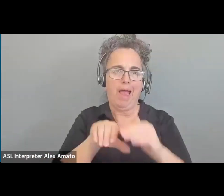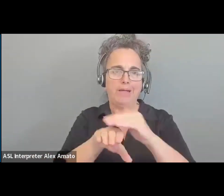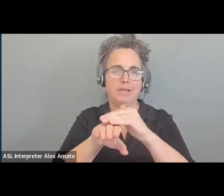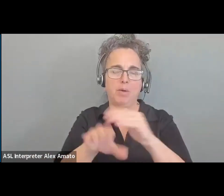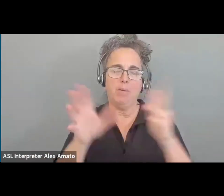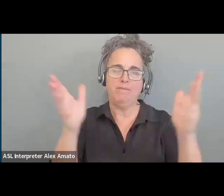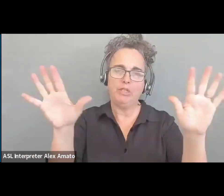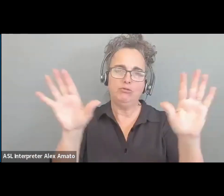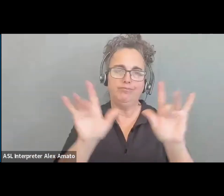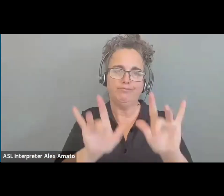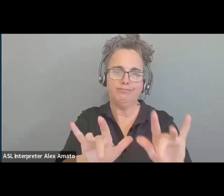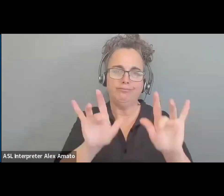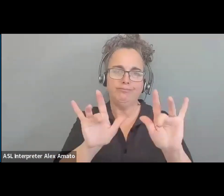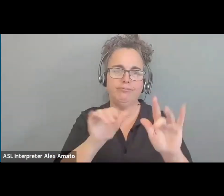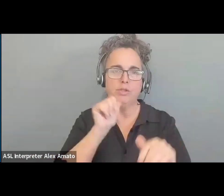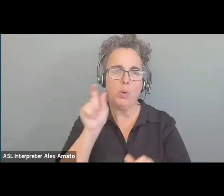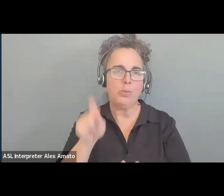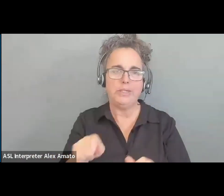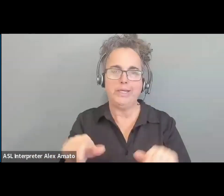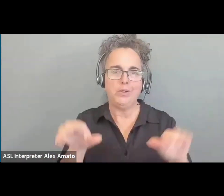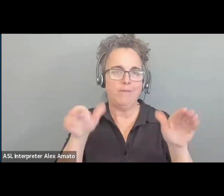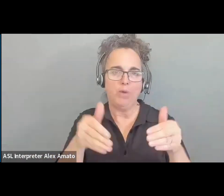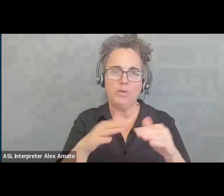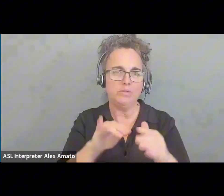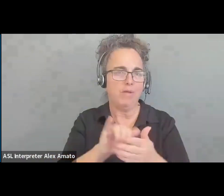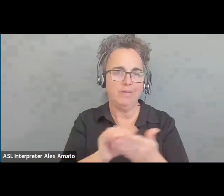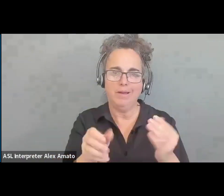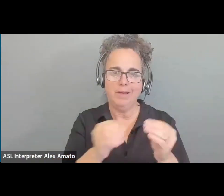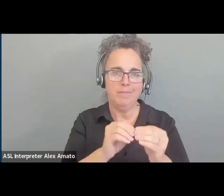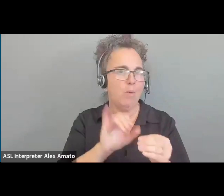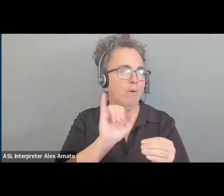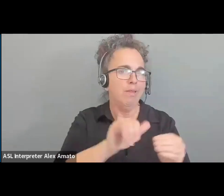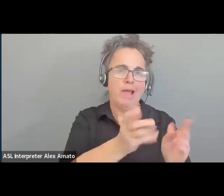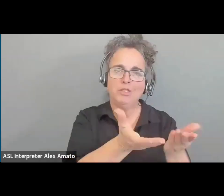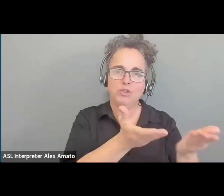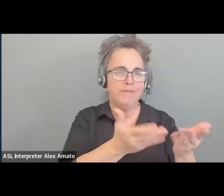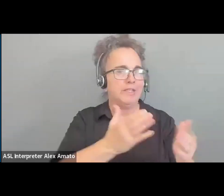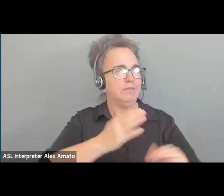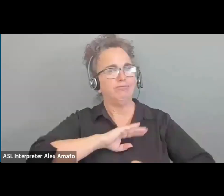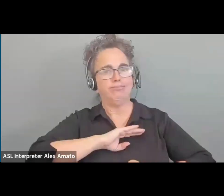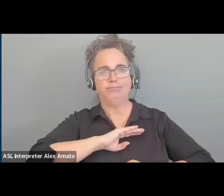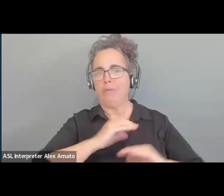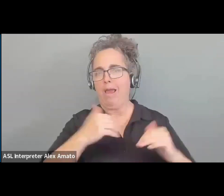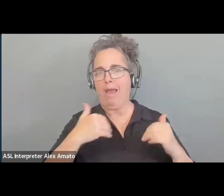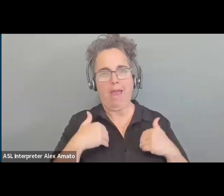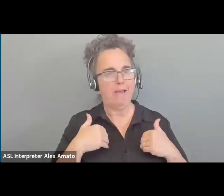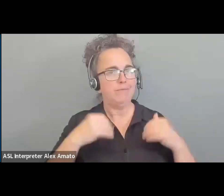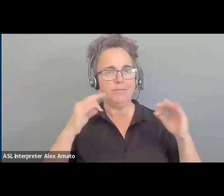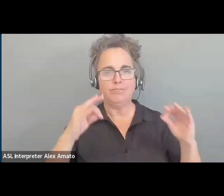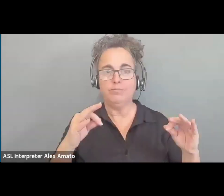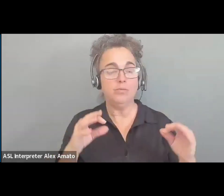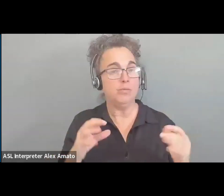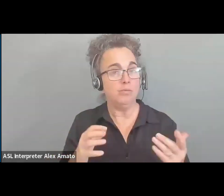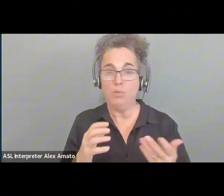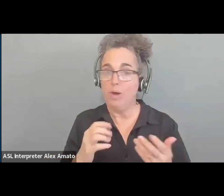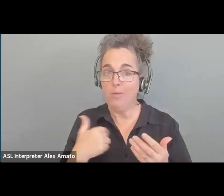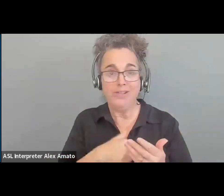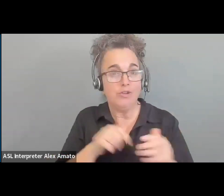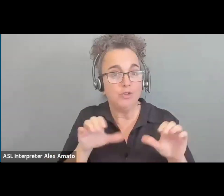to think about it with this product or service or whatever it may be. We do our very best with what we know and then we're prepared